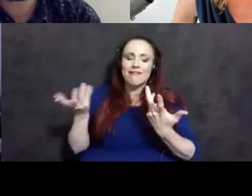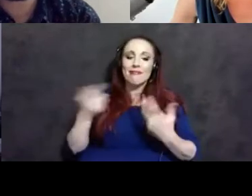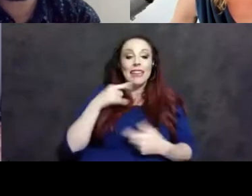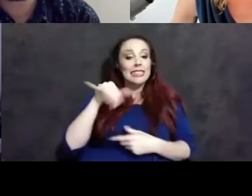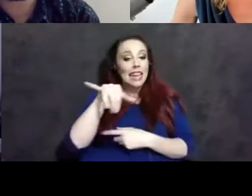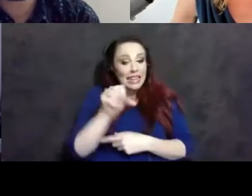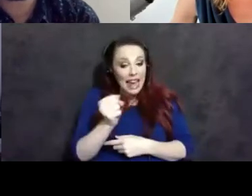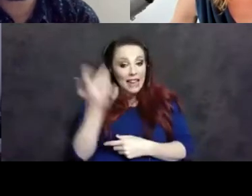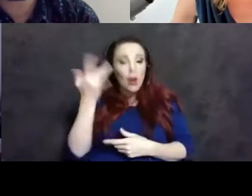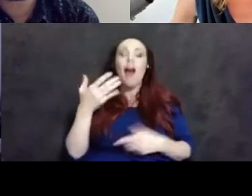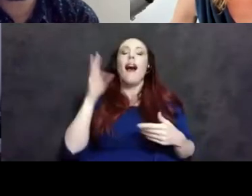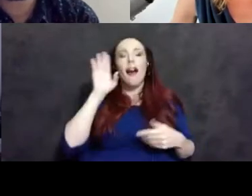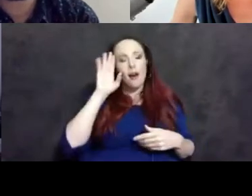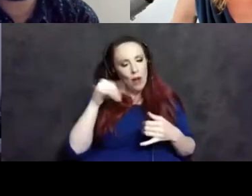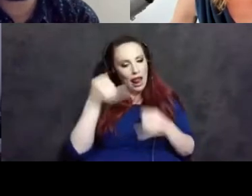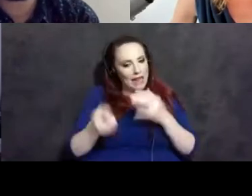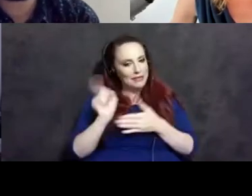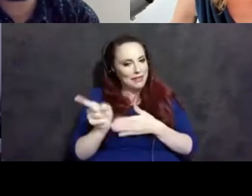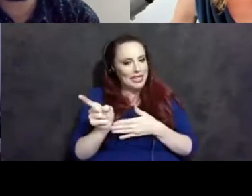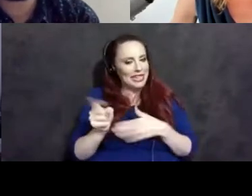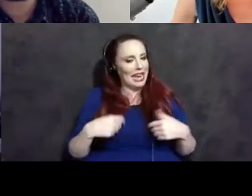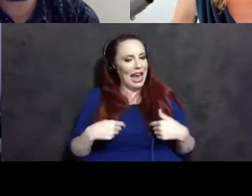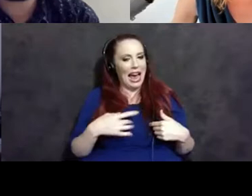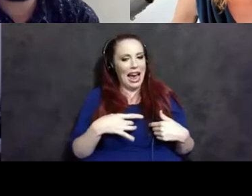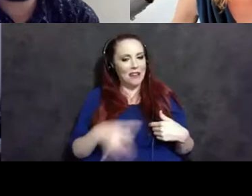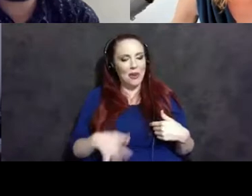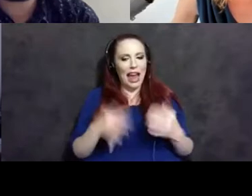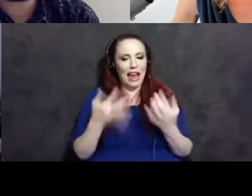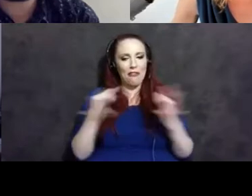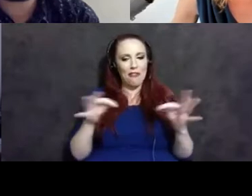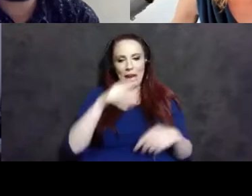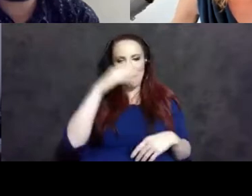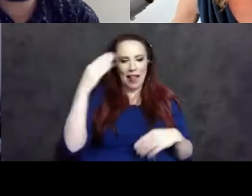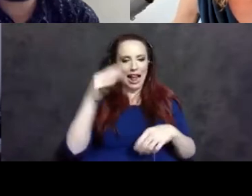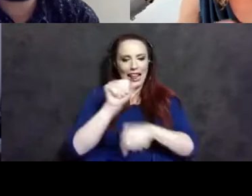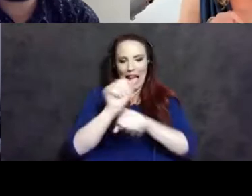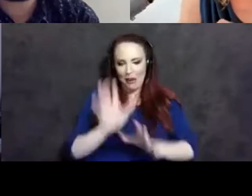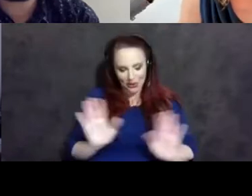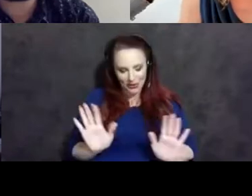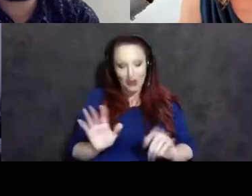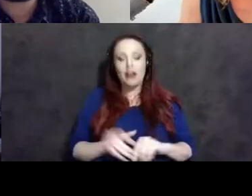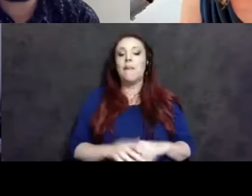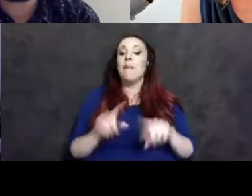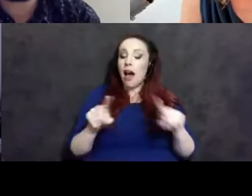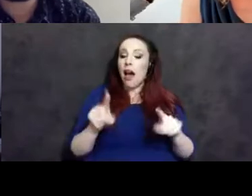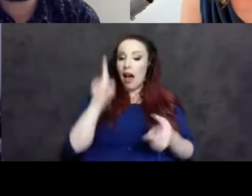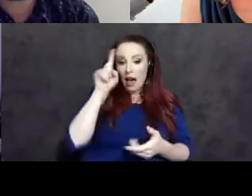Even though it was last minute and I don't currently believe in free black labor, I do believe in comradeship.